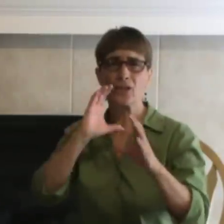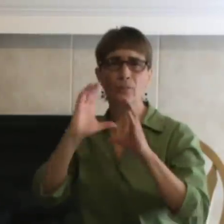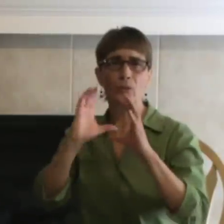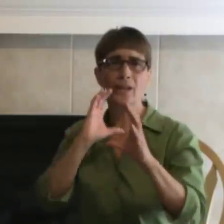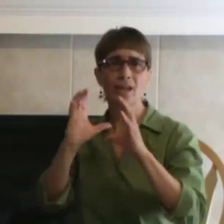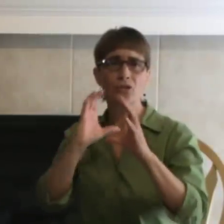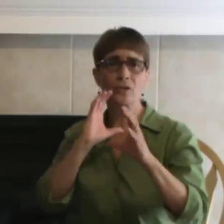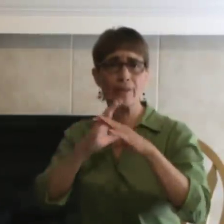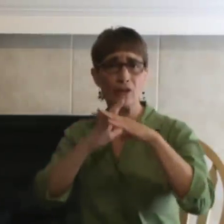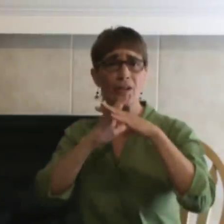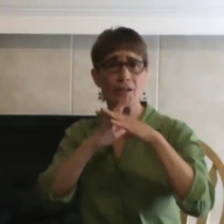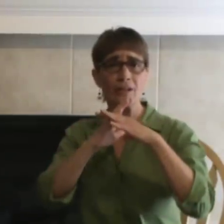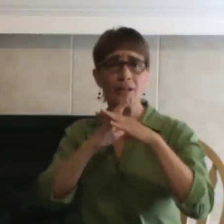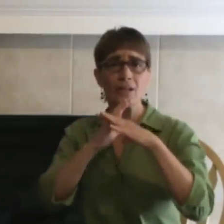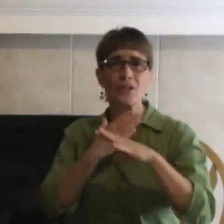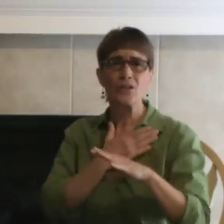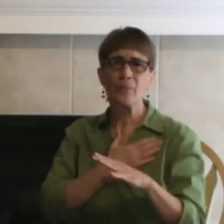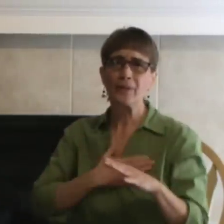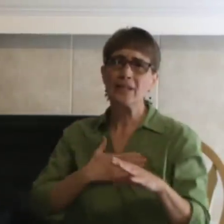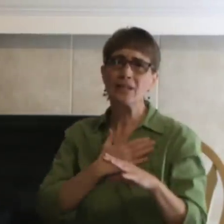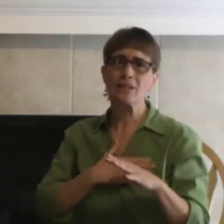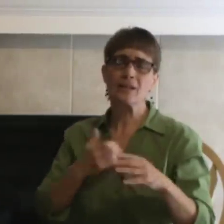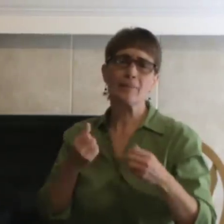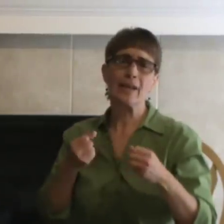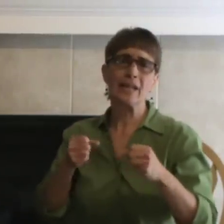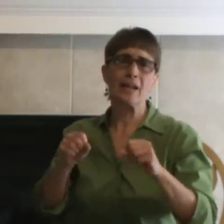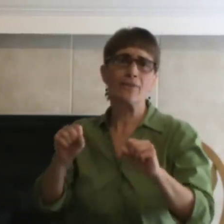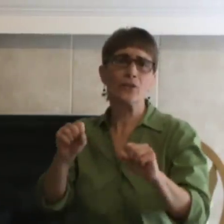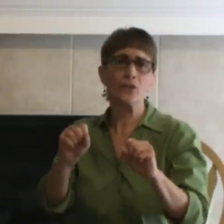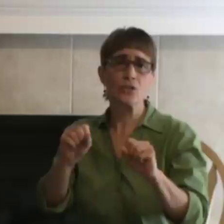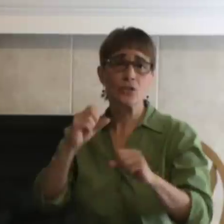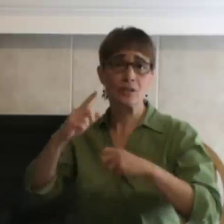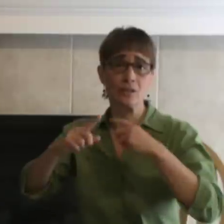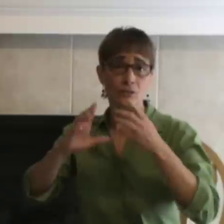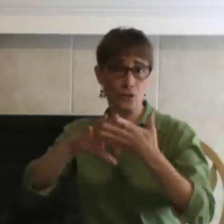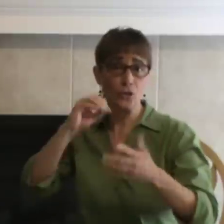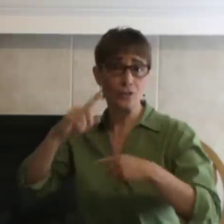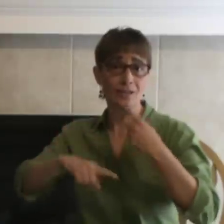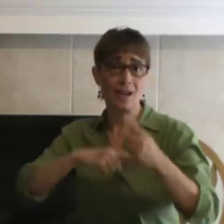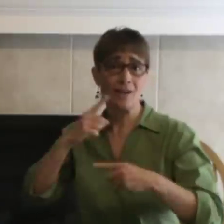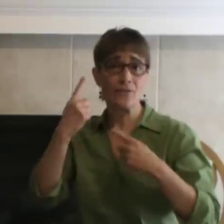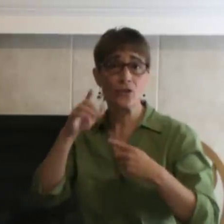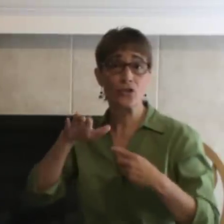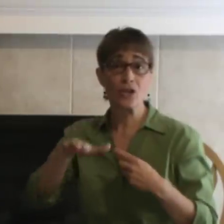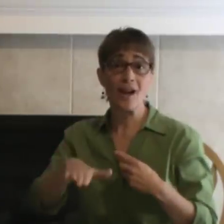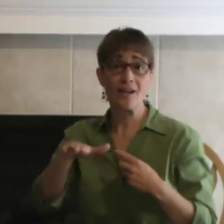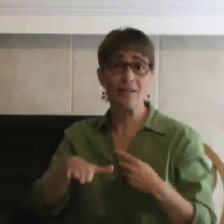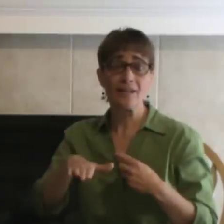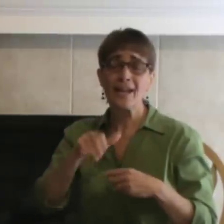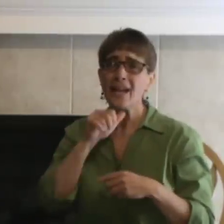of the communication barrier. So please make an effort to learn Sign for your child. It